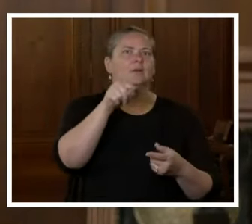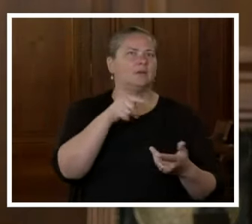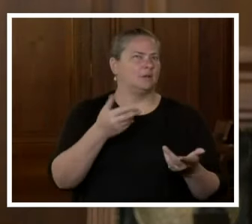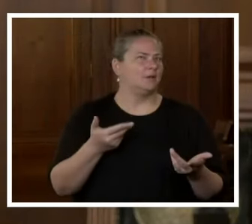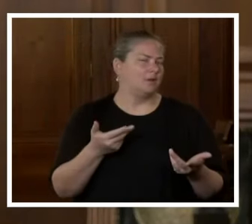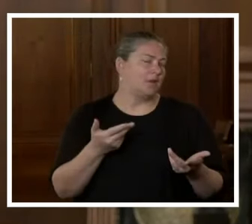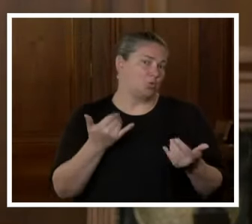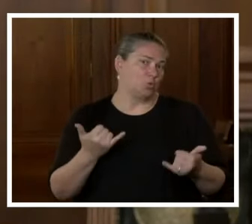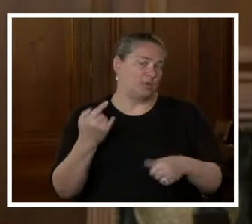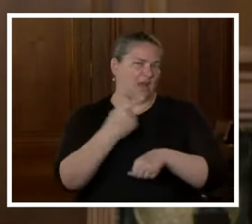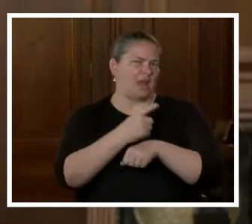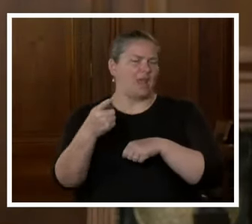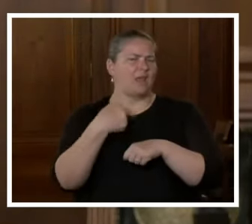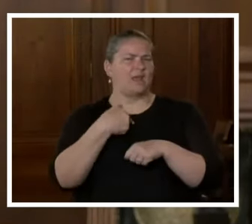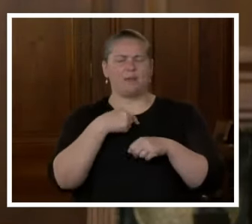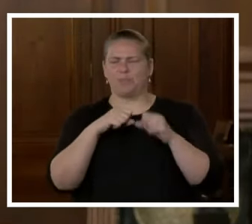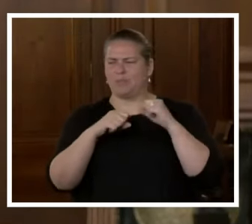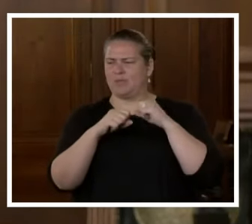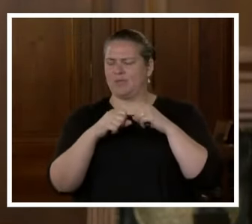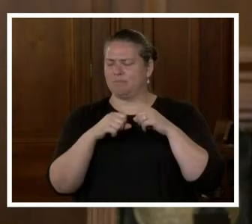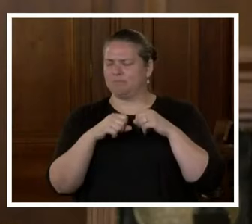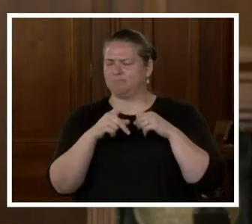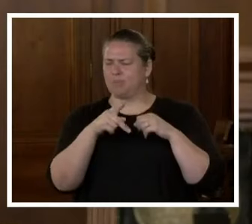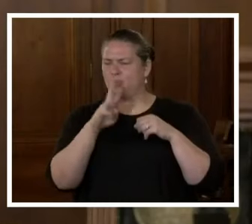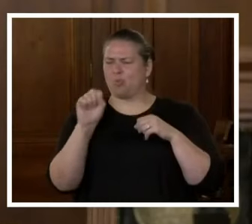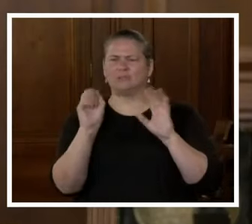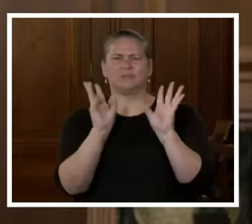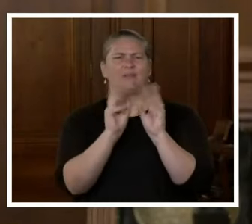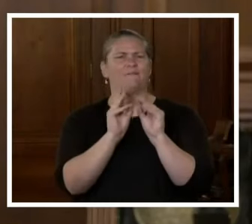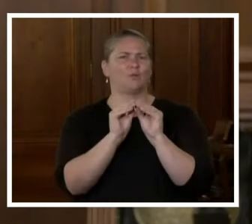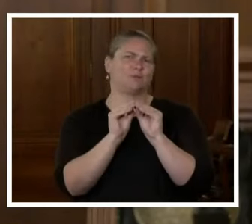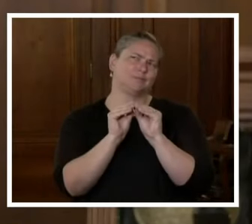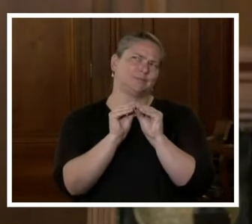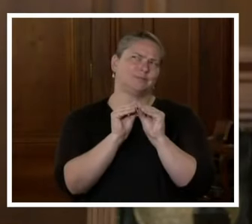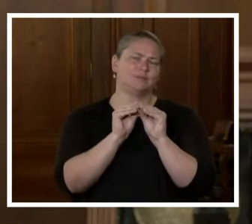ACTUALLY THE FIRST PUBLIC EVENT